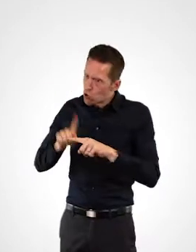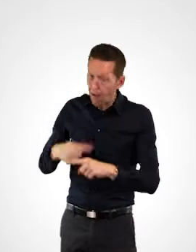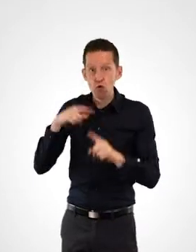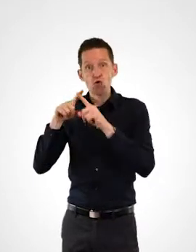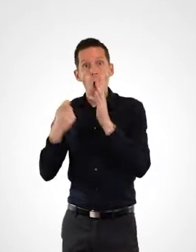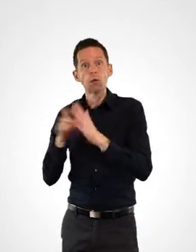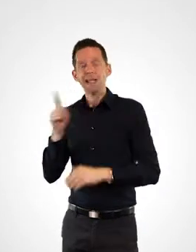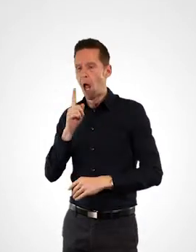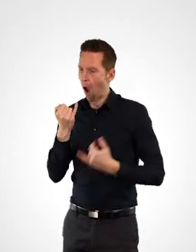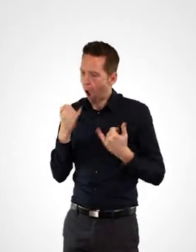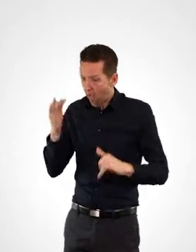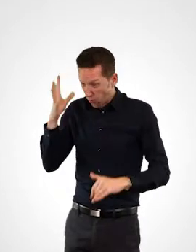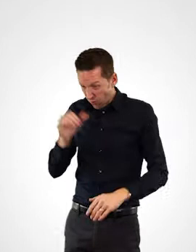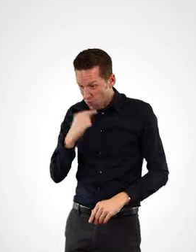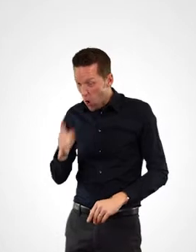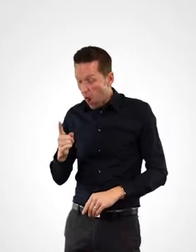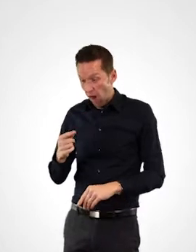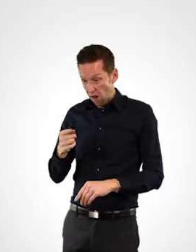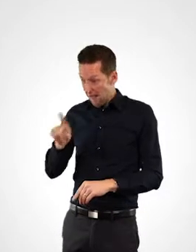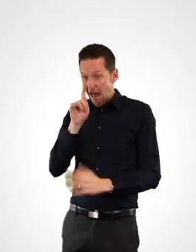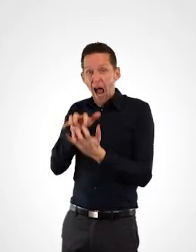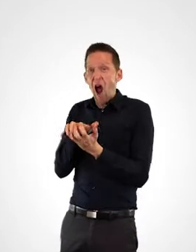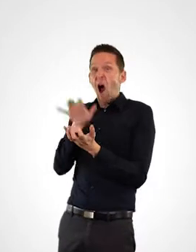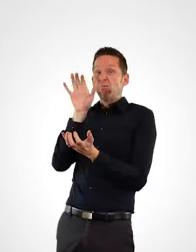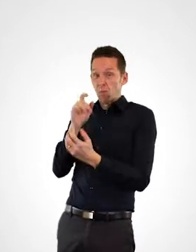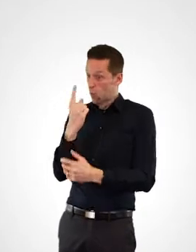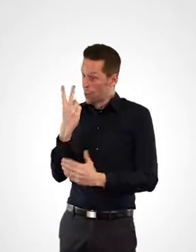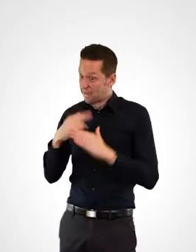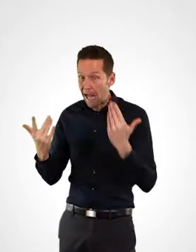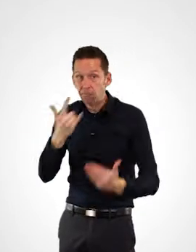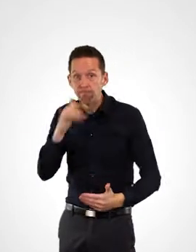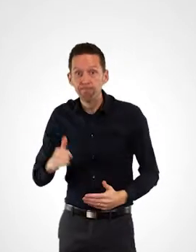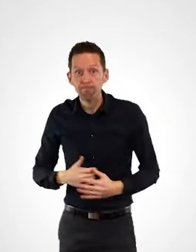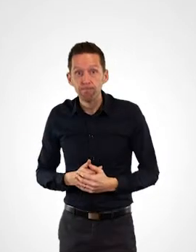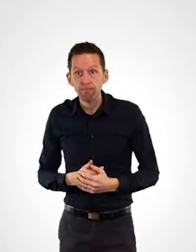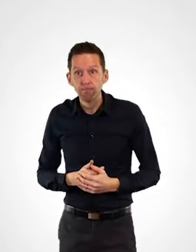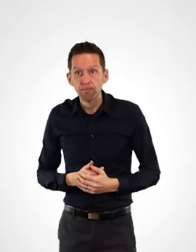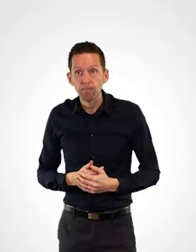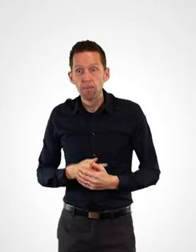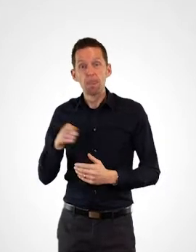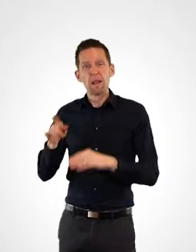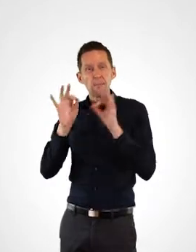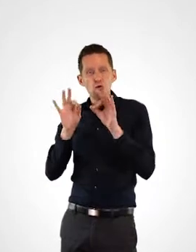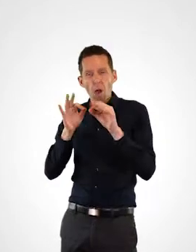said Dr DeSoto, "you won't be able to open your mouth for a day or two.